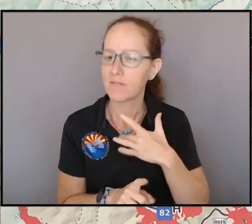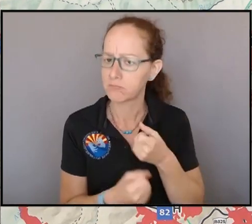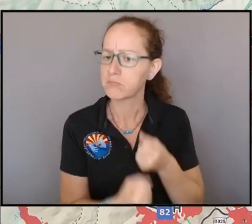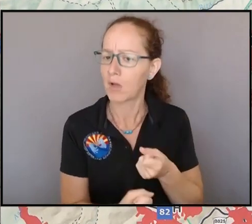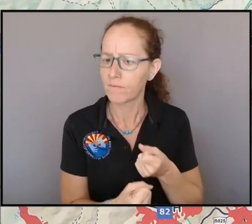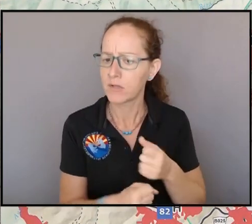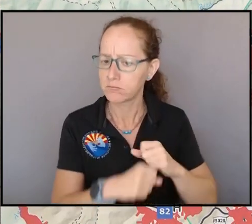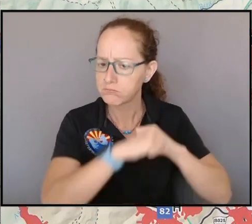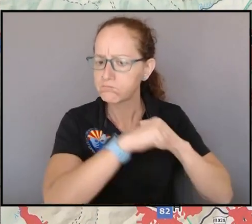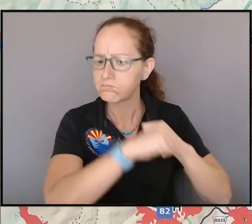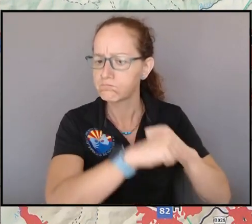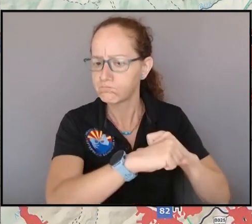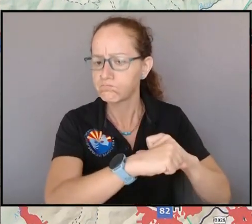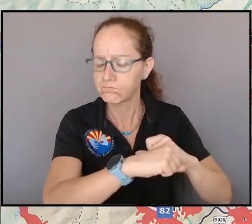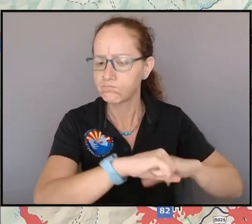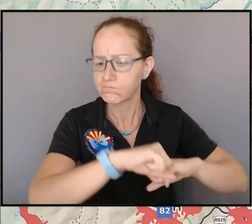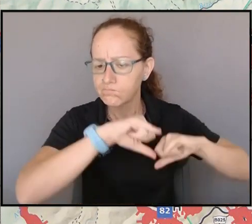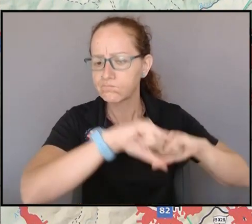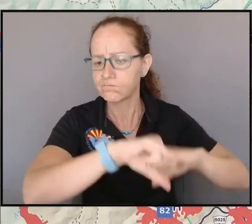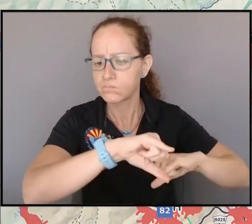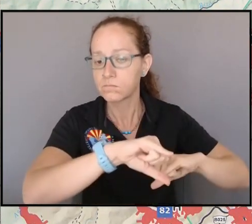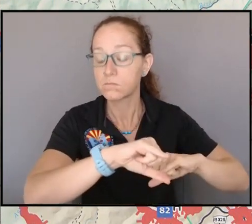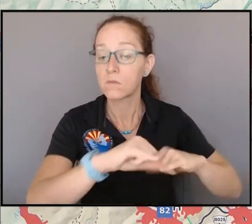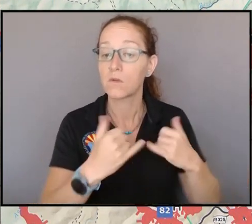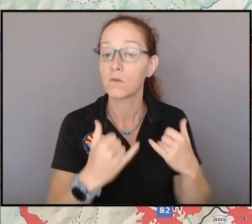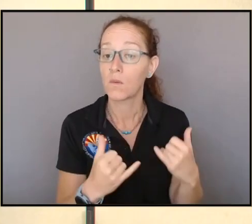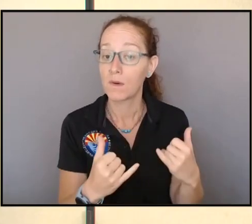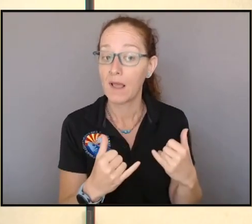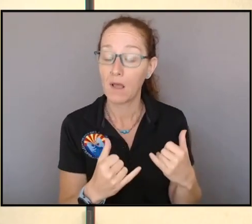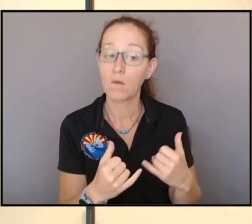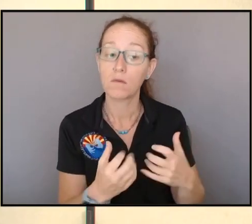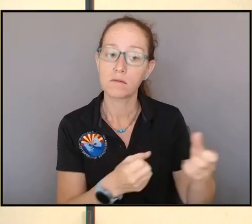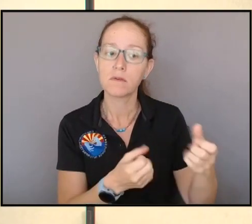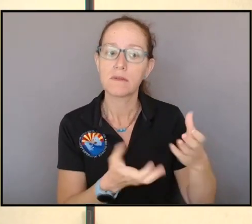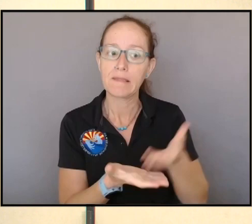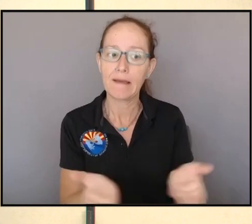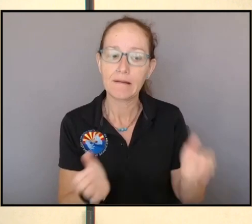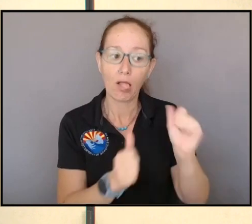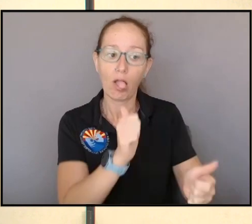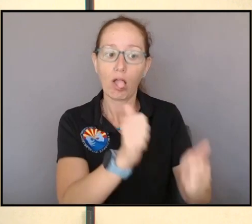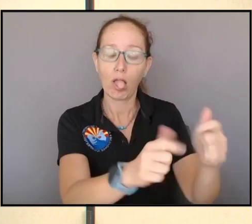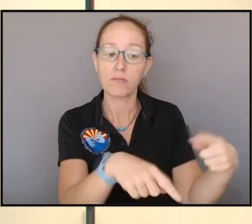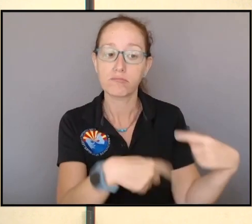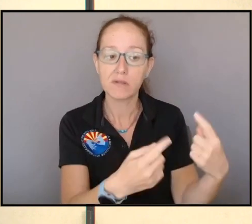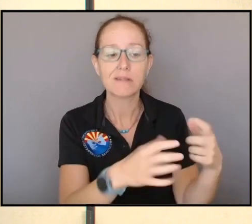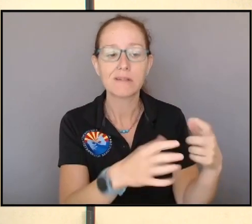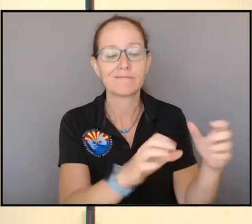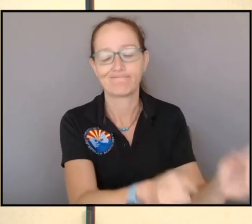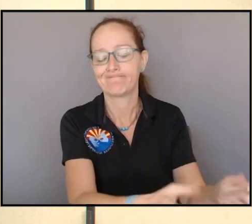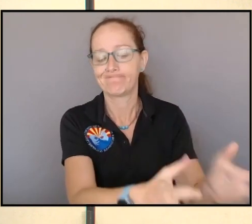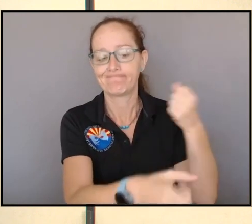actually starting to pull hose, what we call backhaul, you know, move removing all the trash that the firefighters left, and